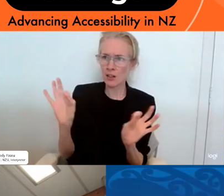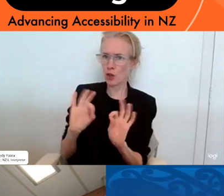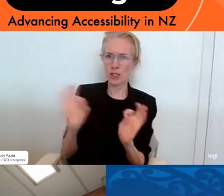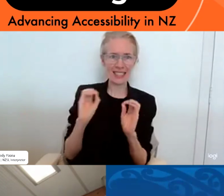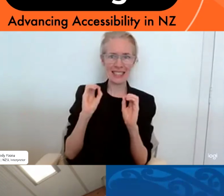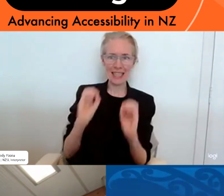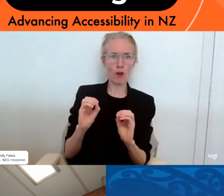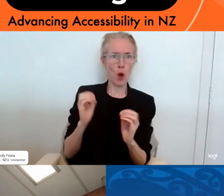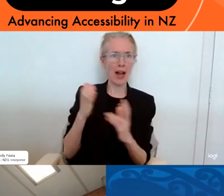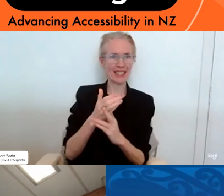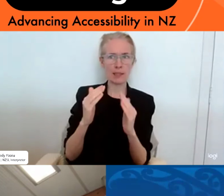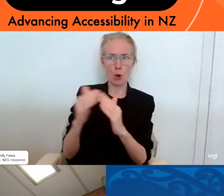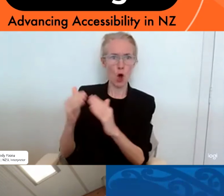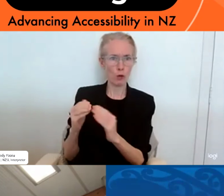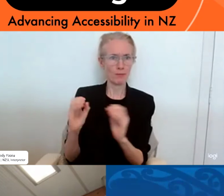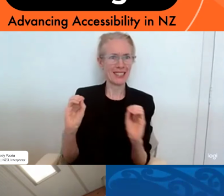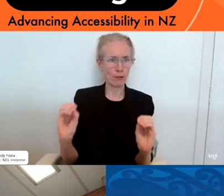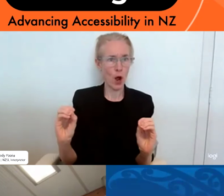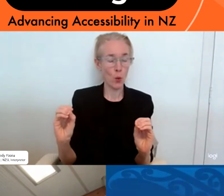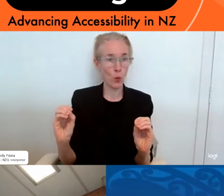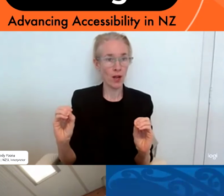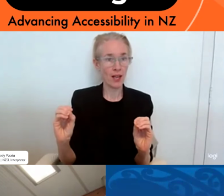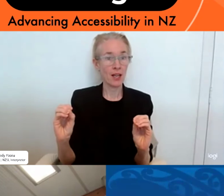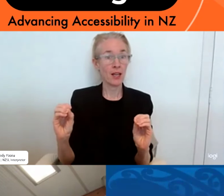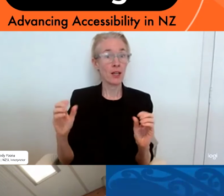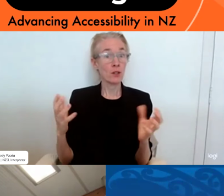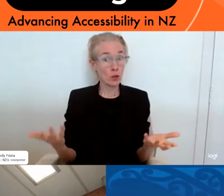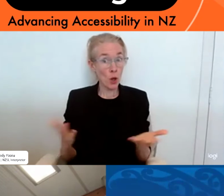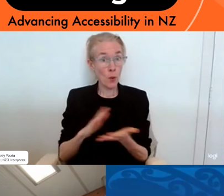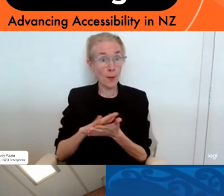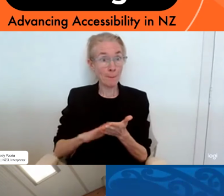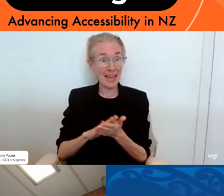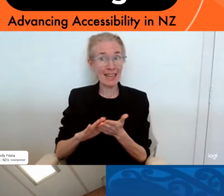So we're actually finding disabled are now being forced away from